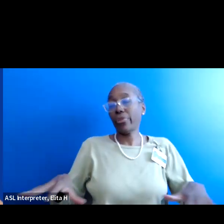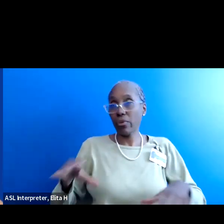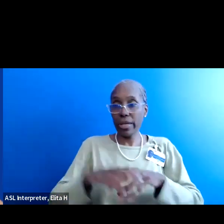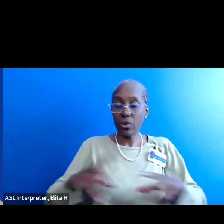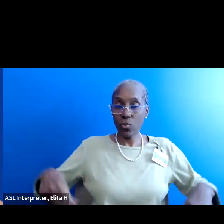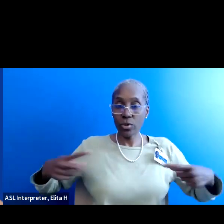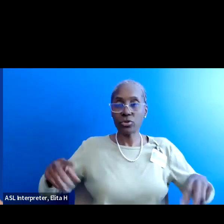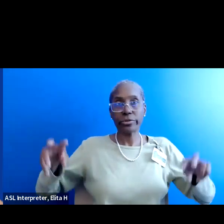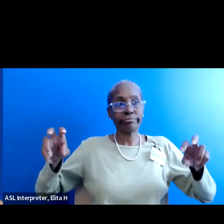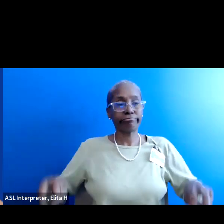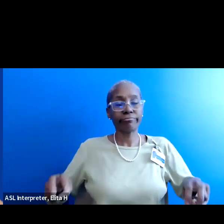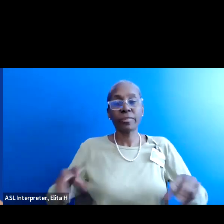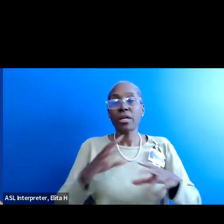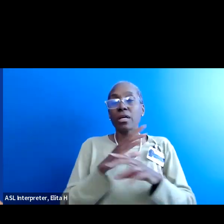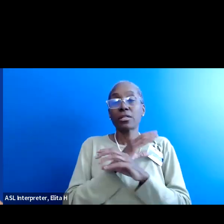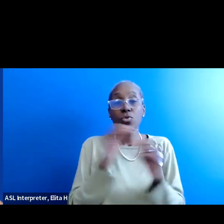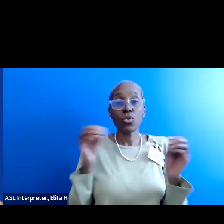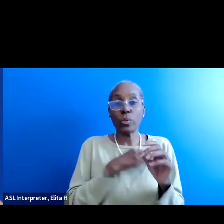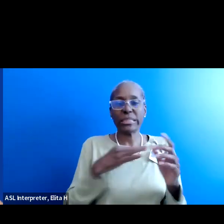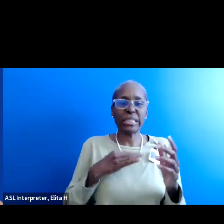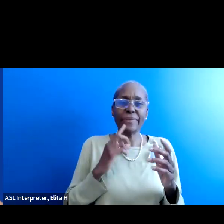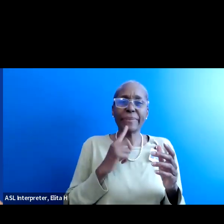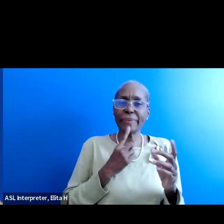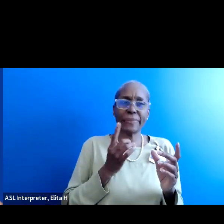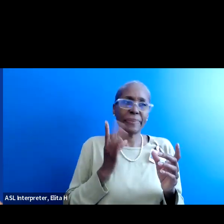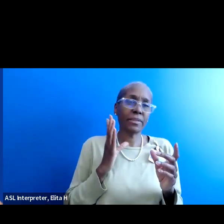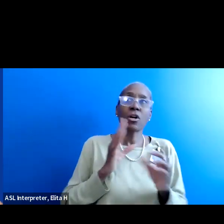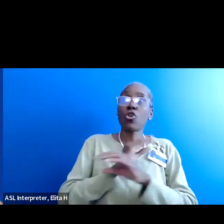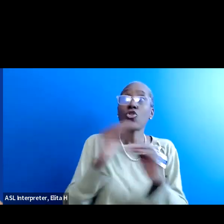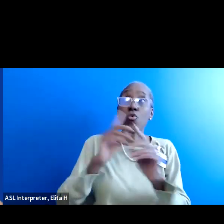Severe lack of staff, so just no response to call lights, frequent falls,